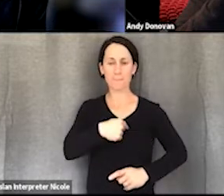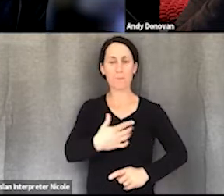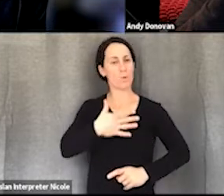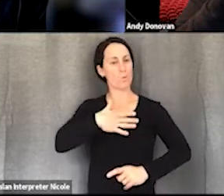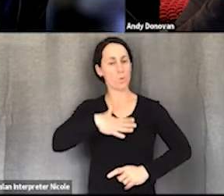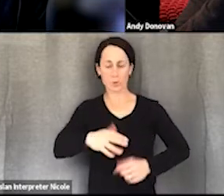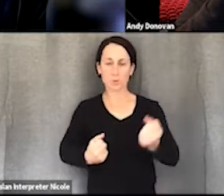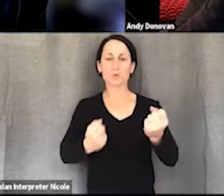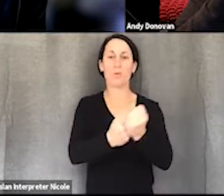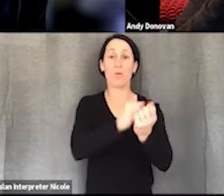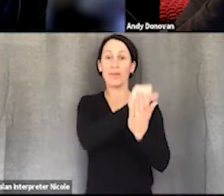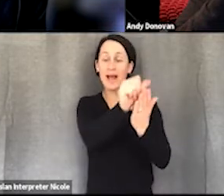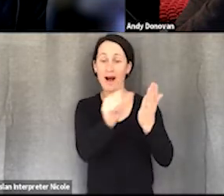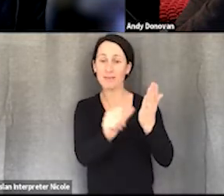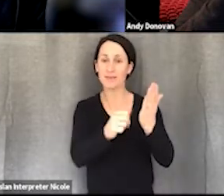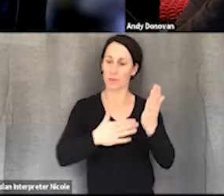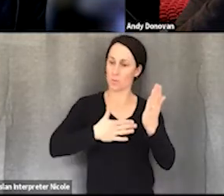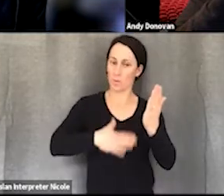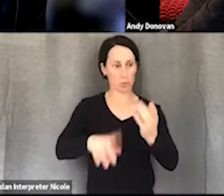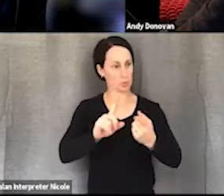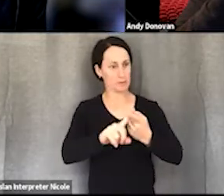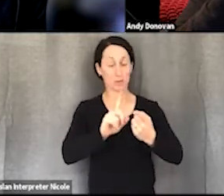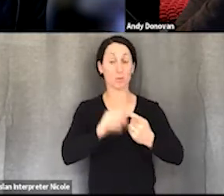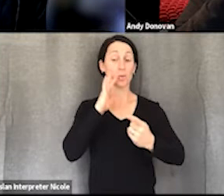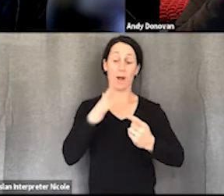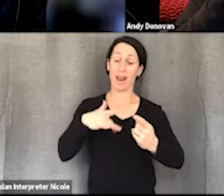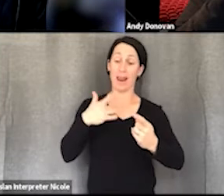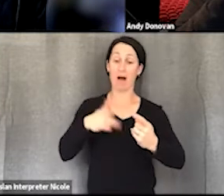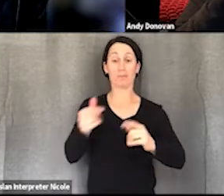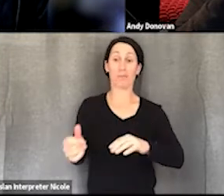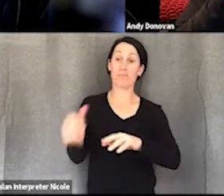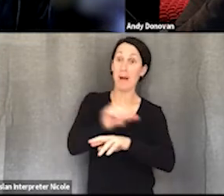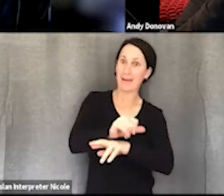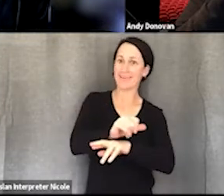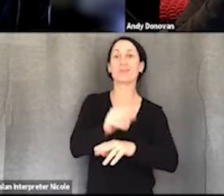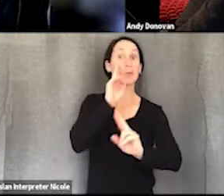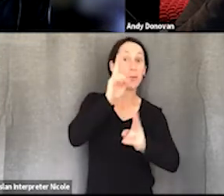their lives and they want to Attending and will basically roll with the punches as long